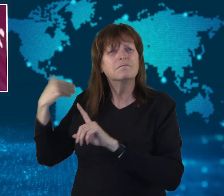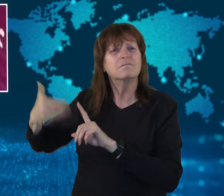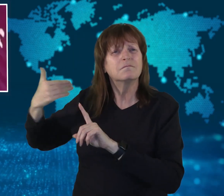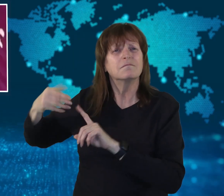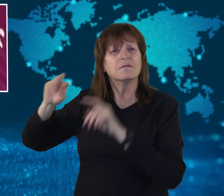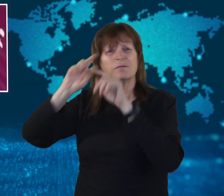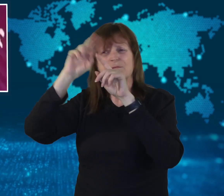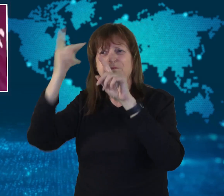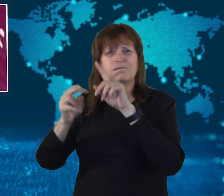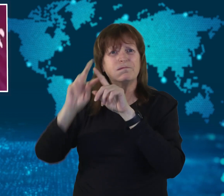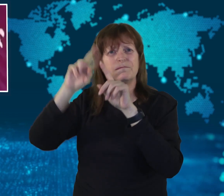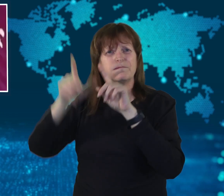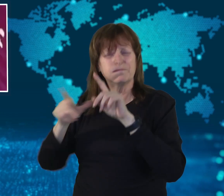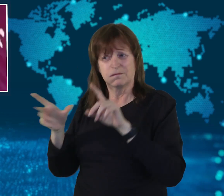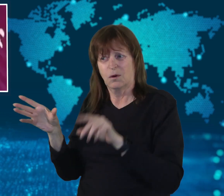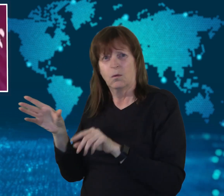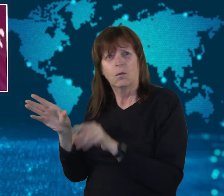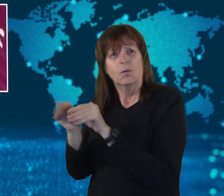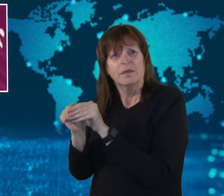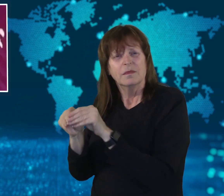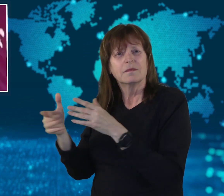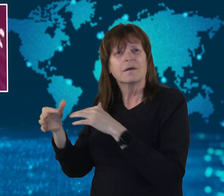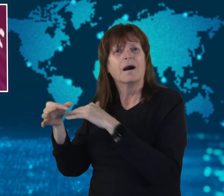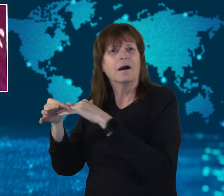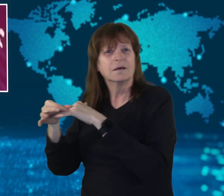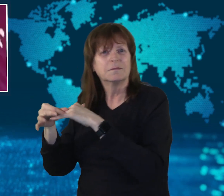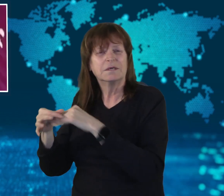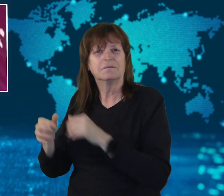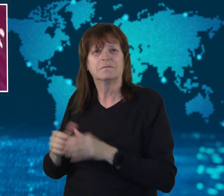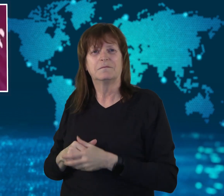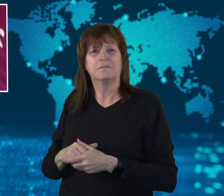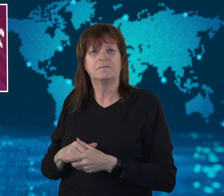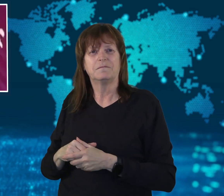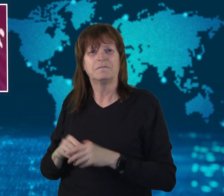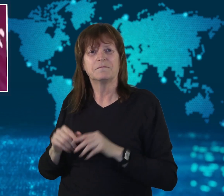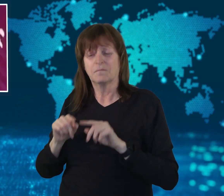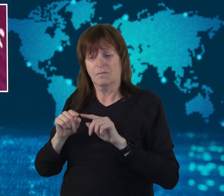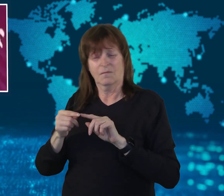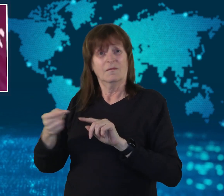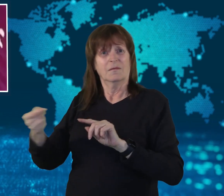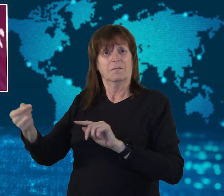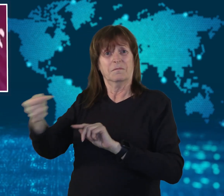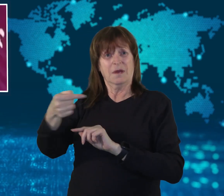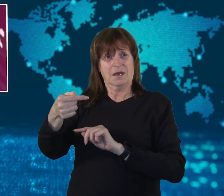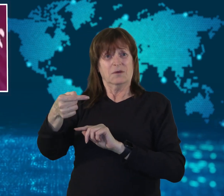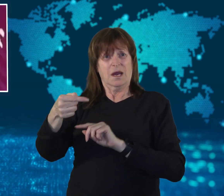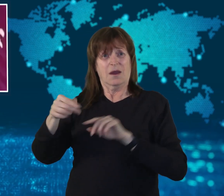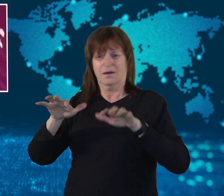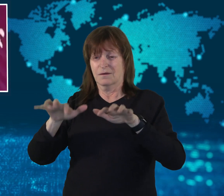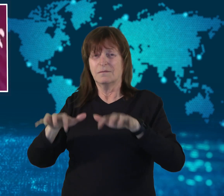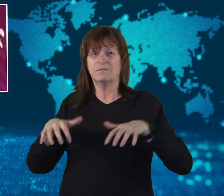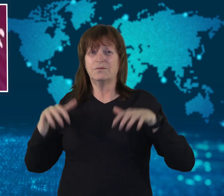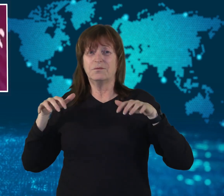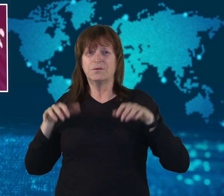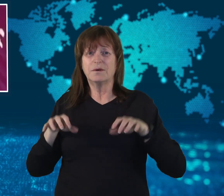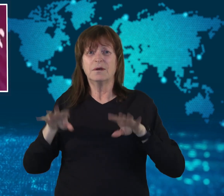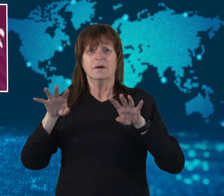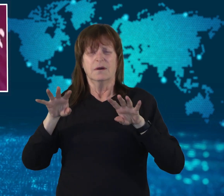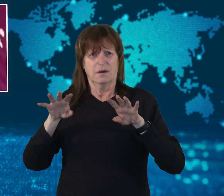In the background, spectators could be heard screaming.